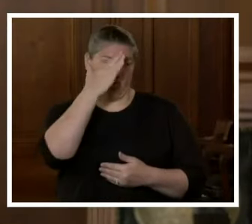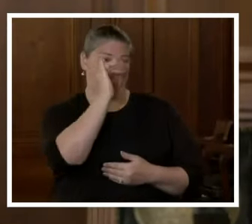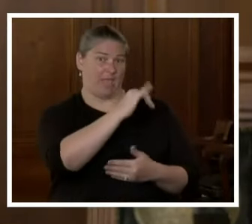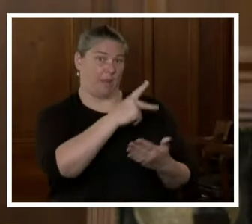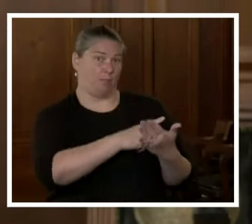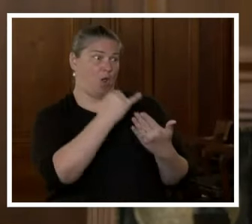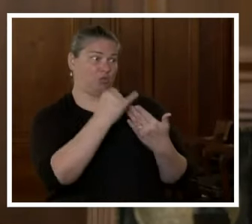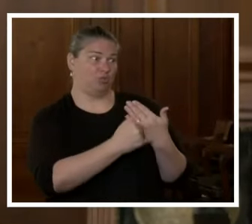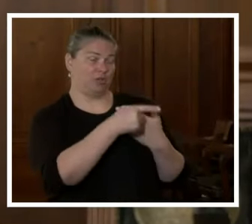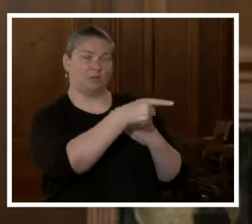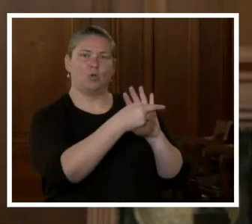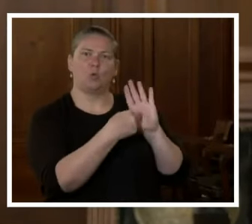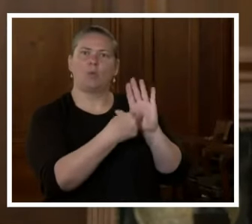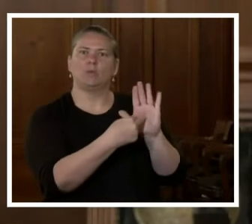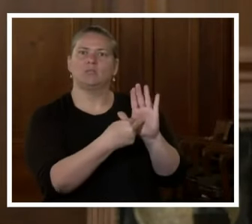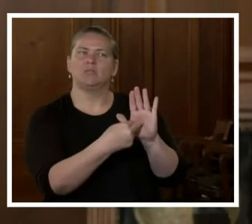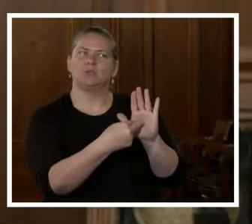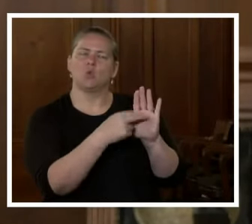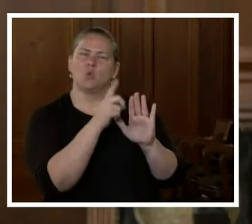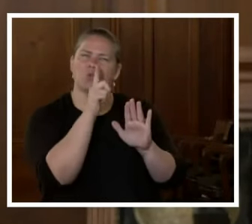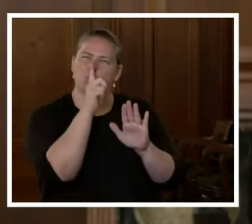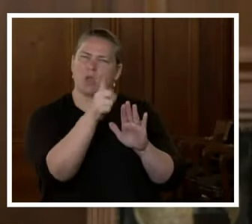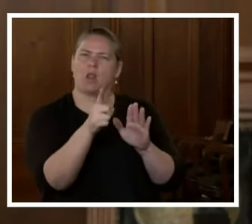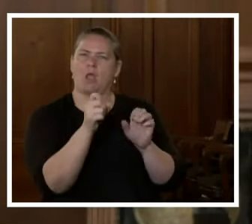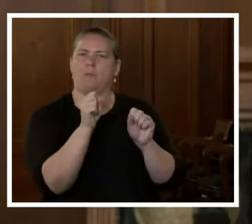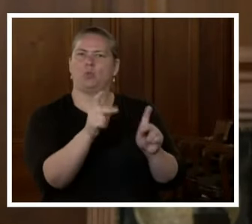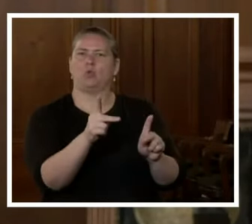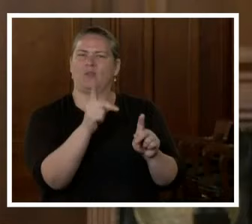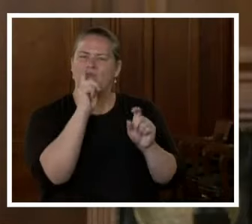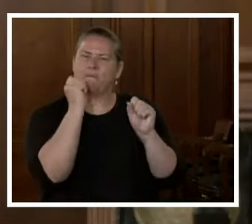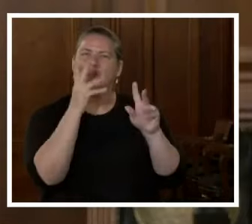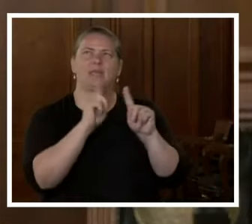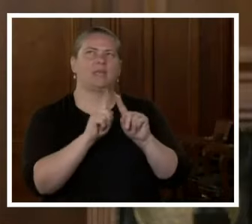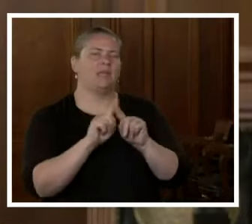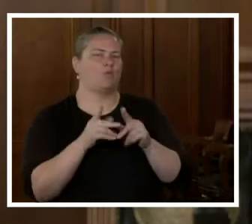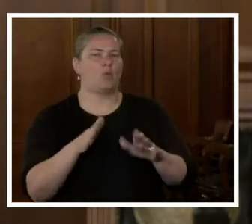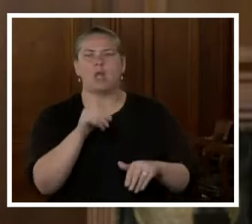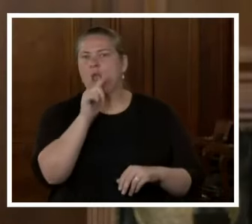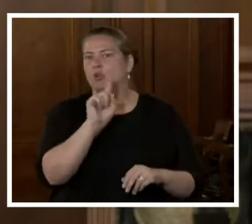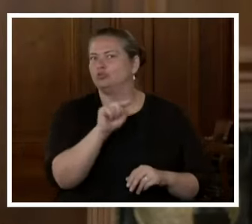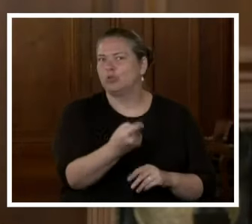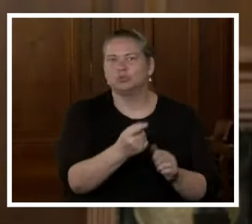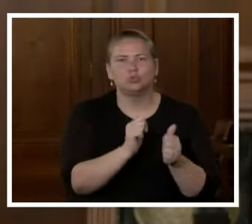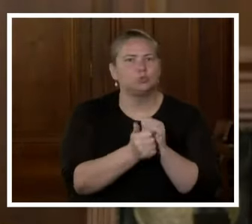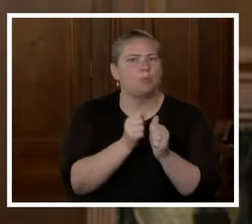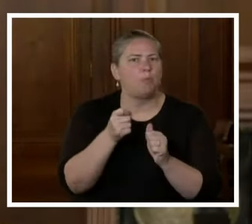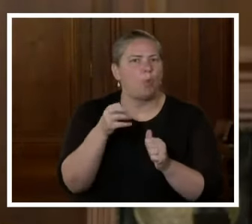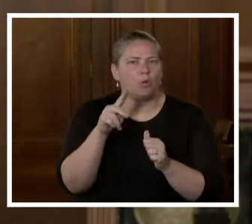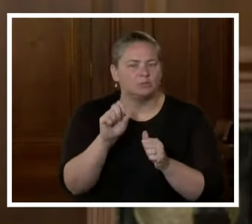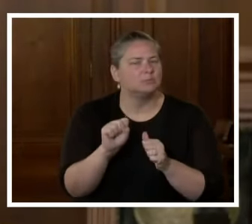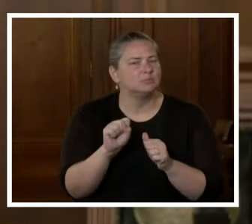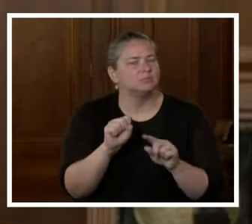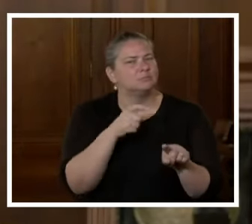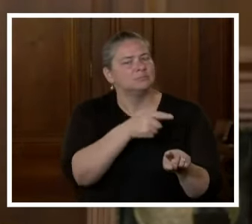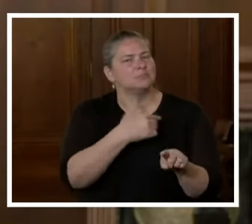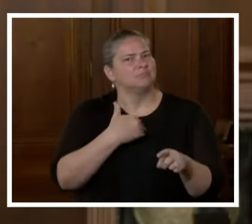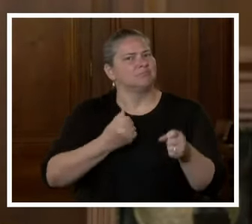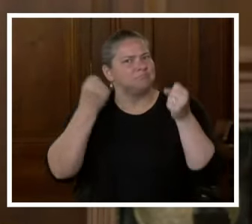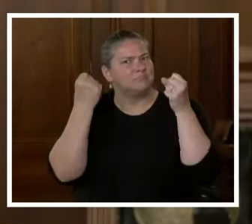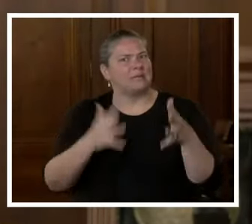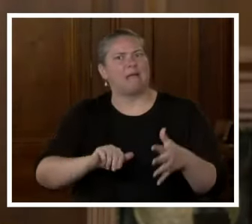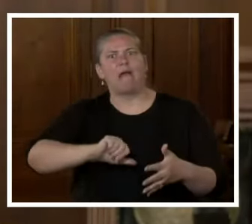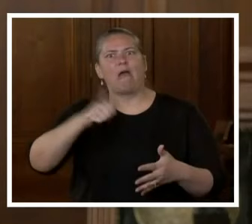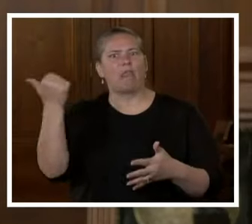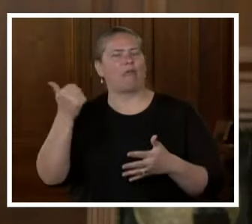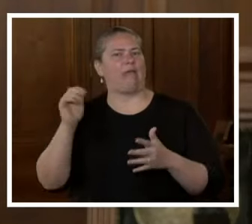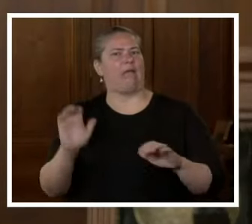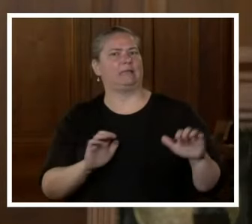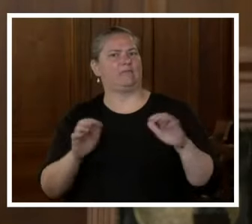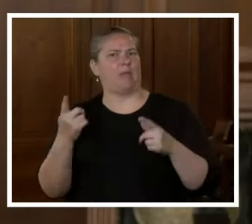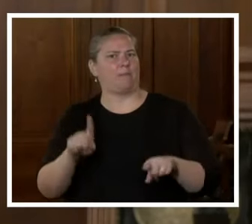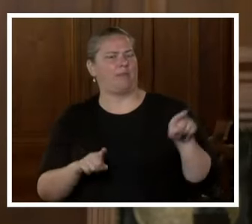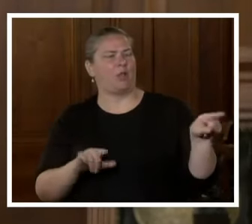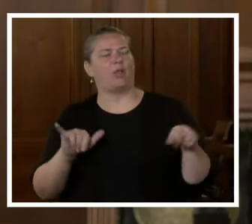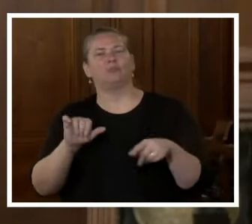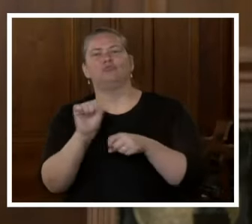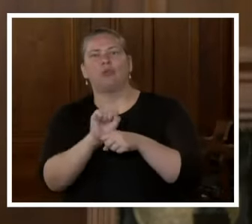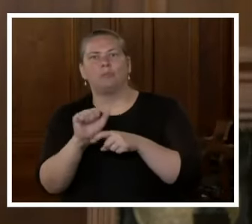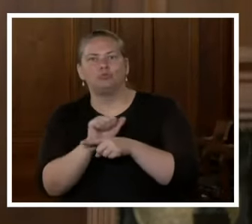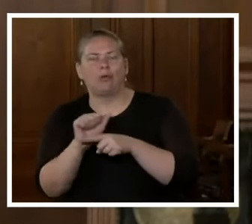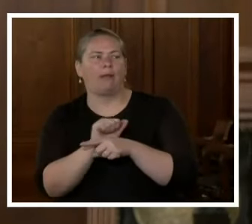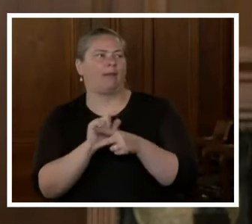[NON-AUDIBLE QUESTION]